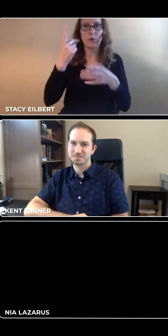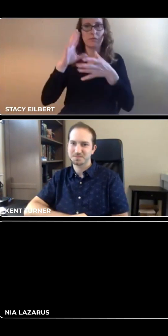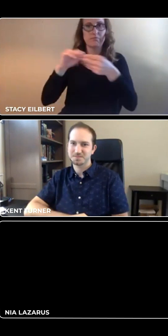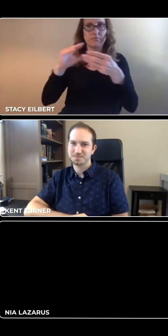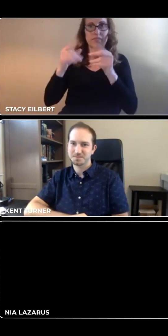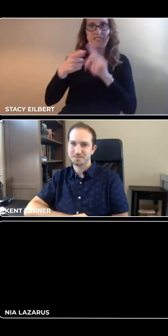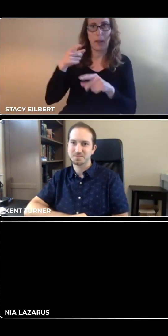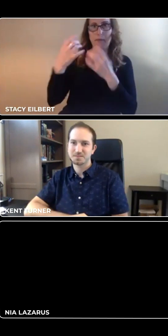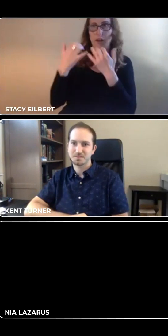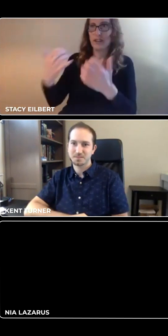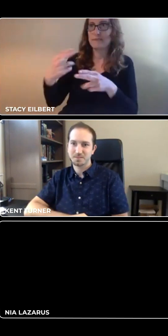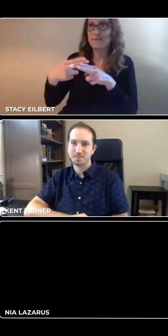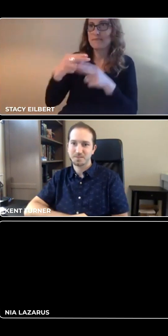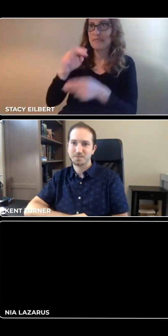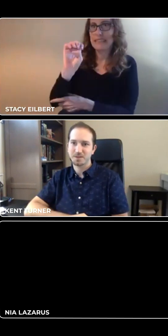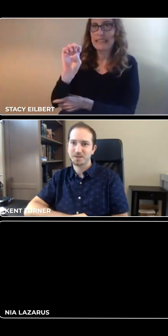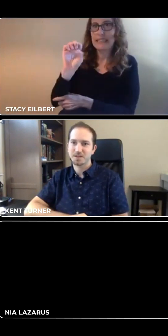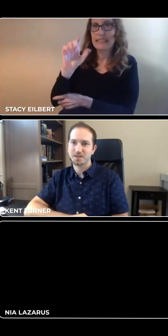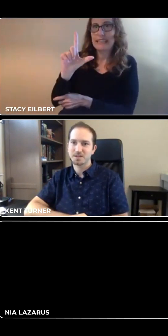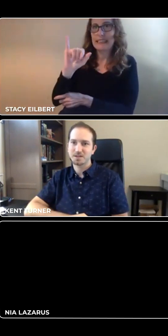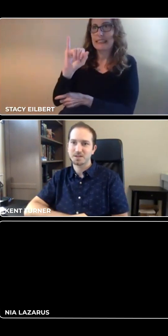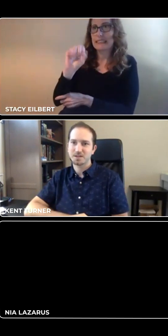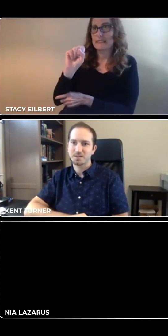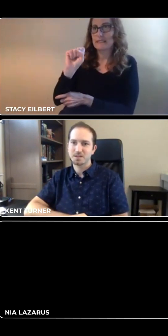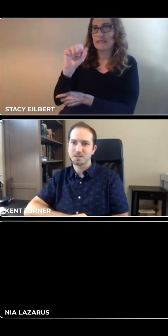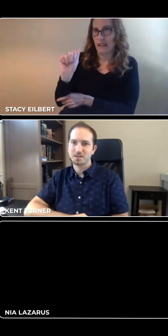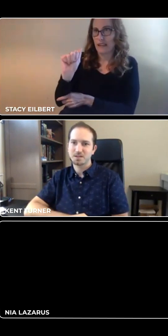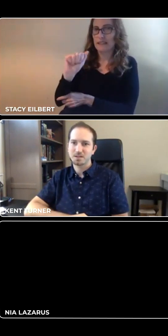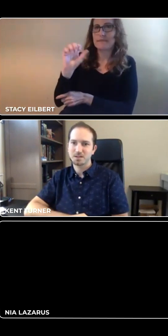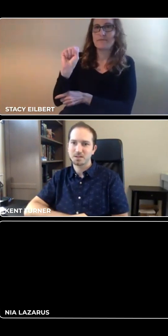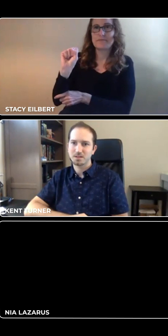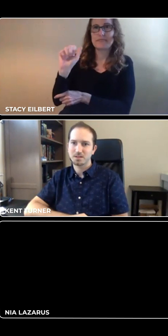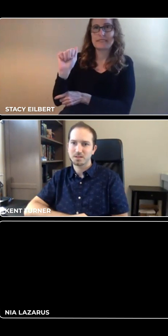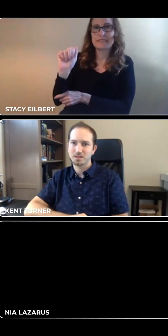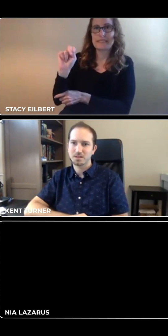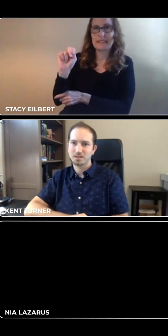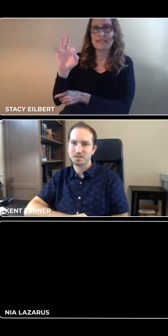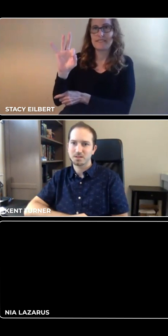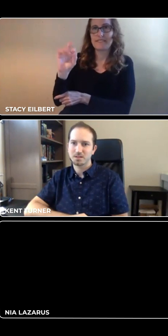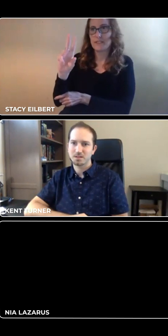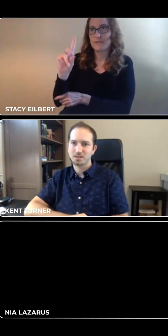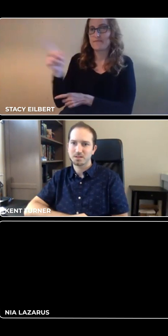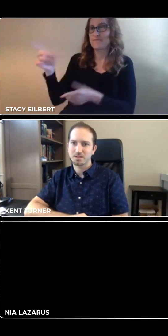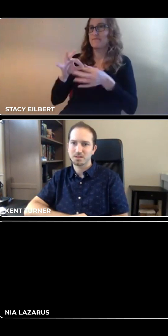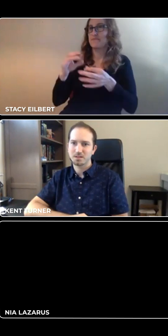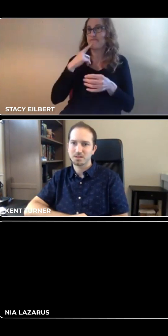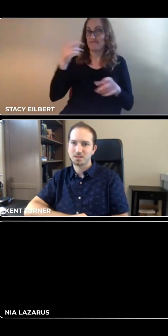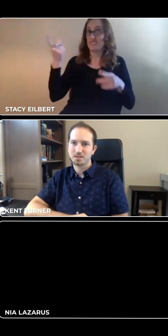All right, we have a comment from the audience, from Elisa Sanford,